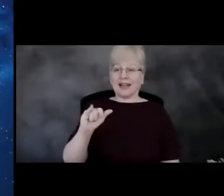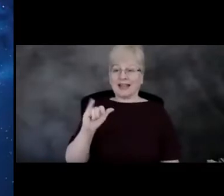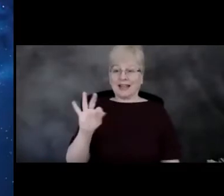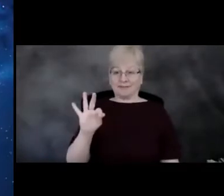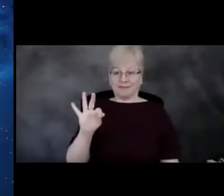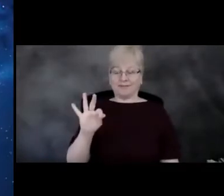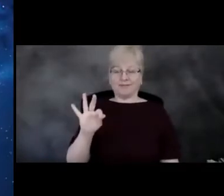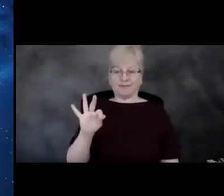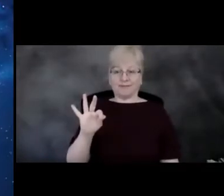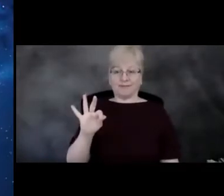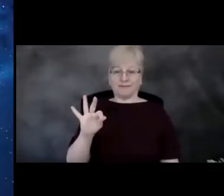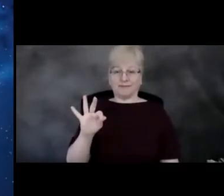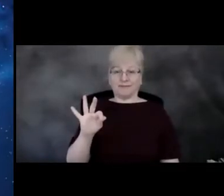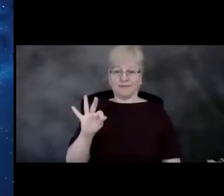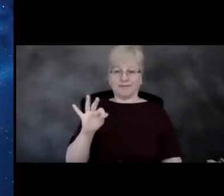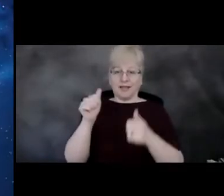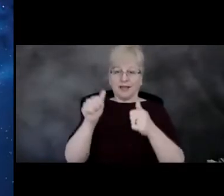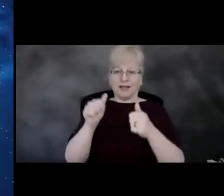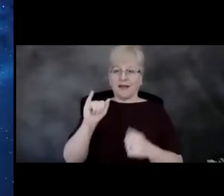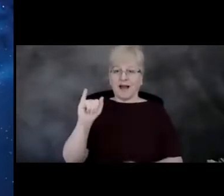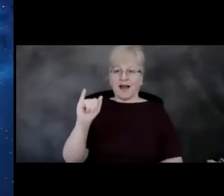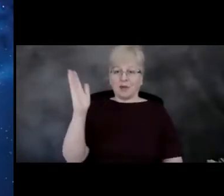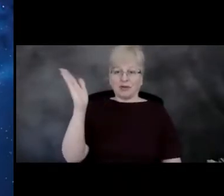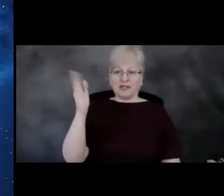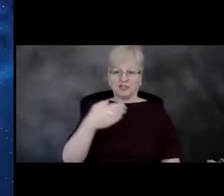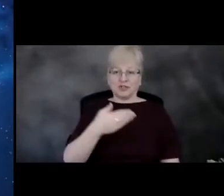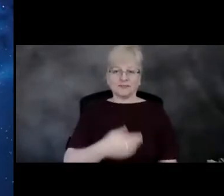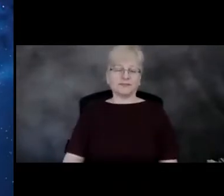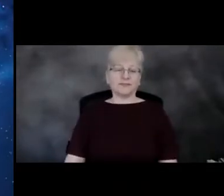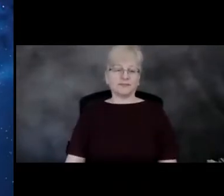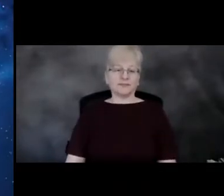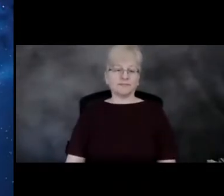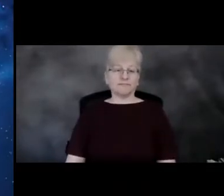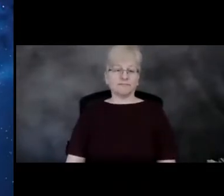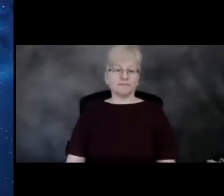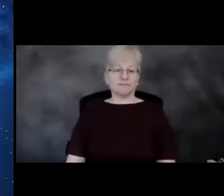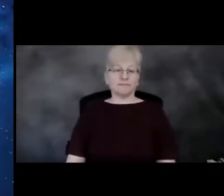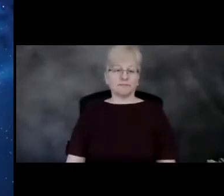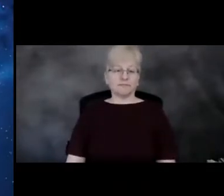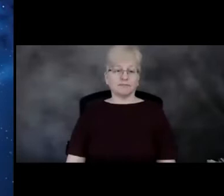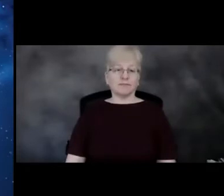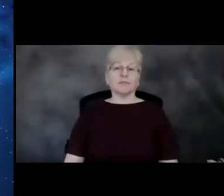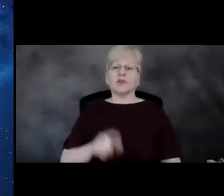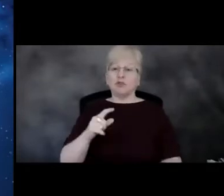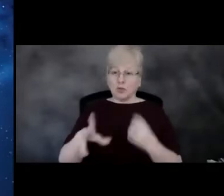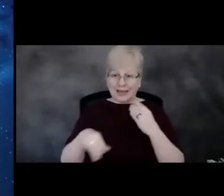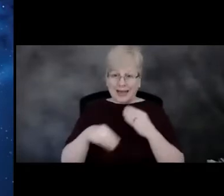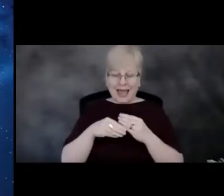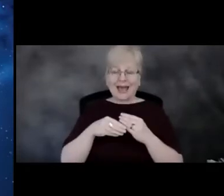16:51:21 You can also add diagrams, charts, graphs, whatever.